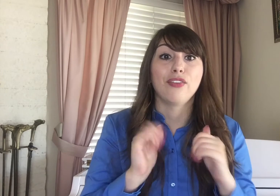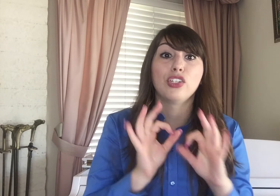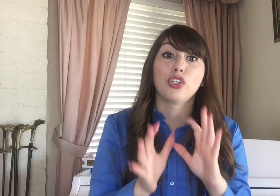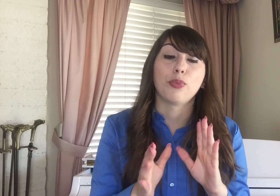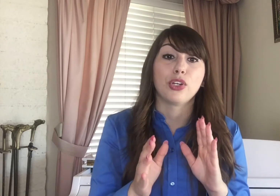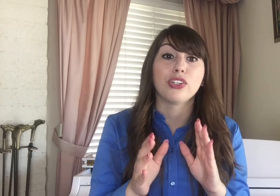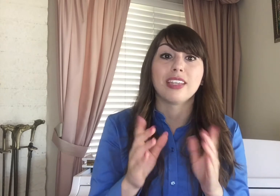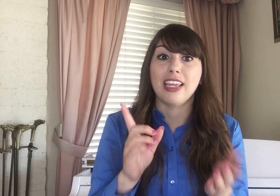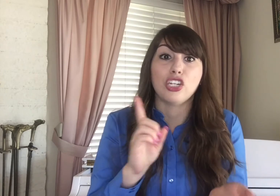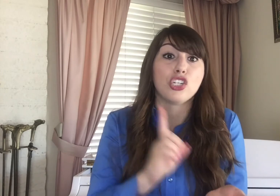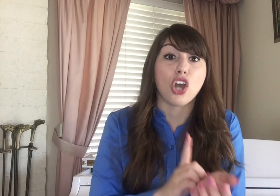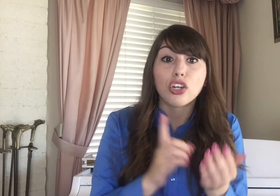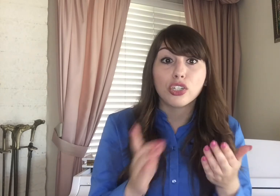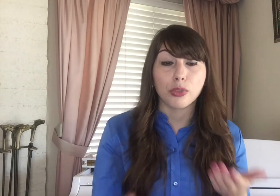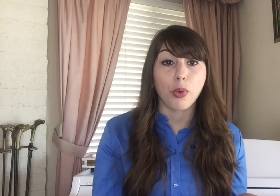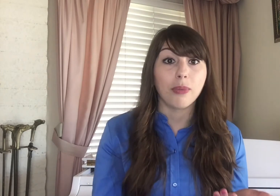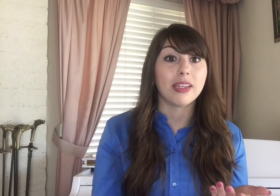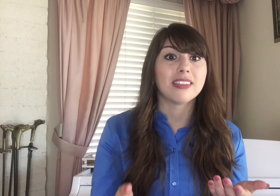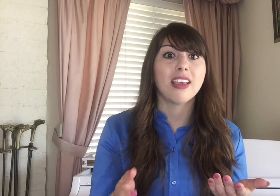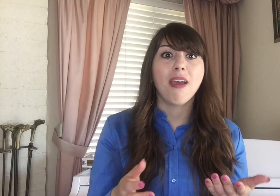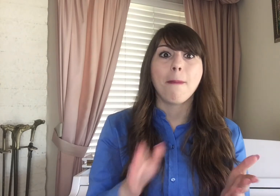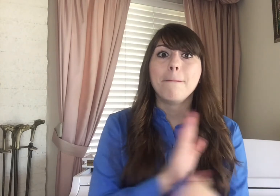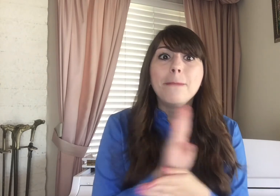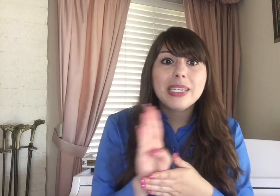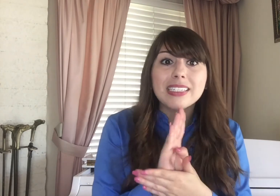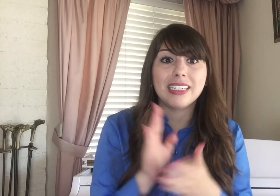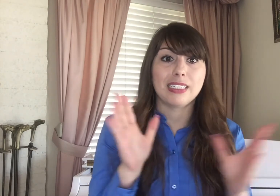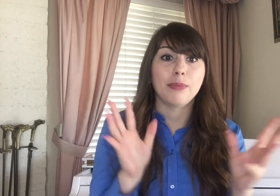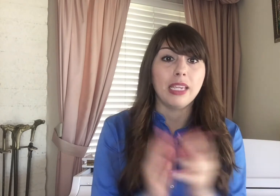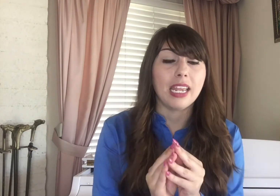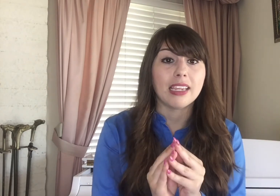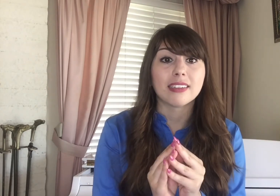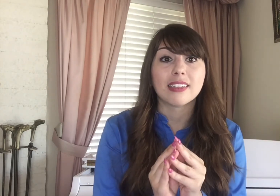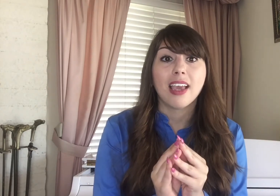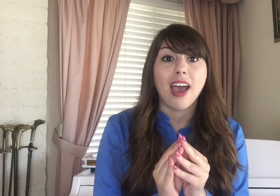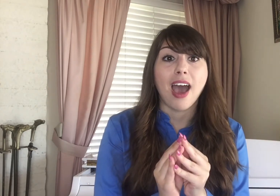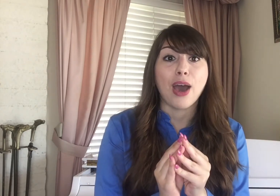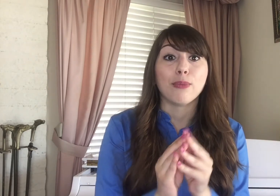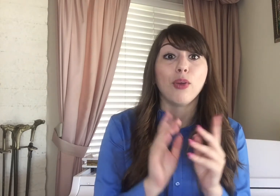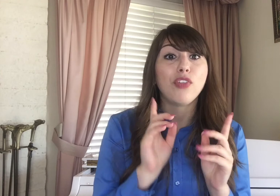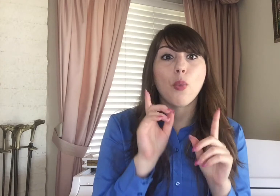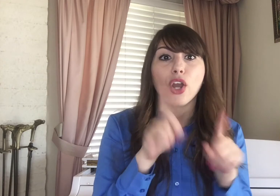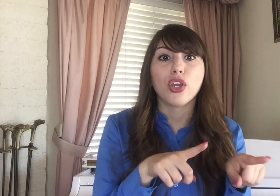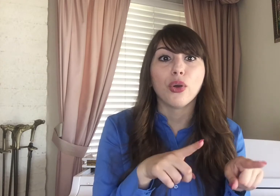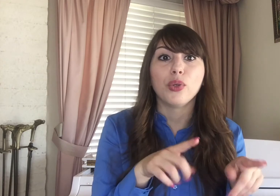interpreters in doctor's appointments, business meetings, if they want to go to